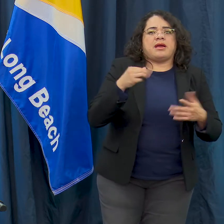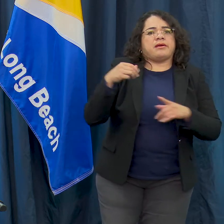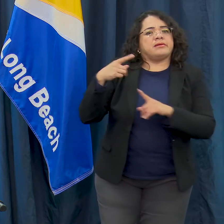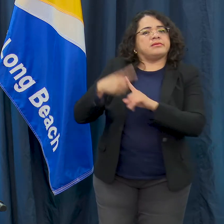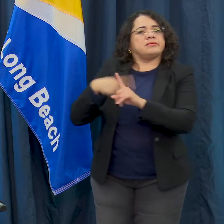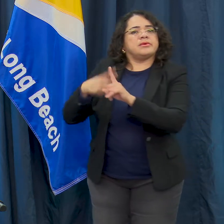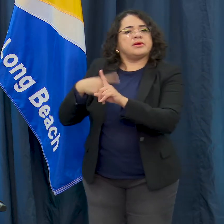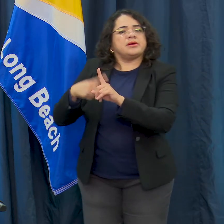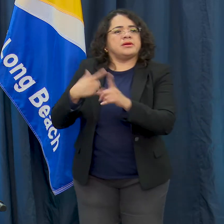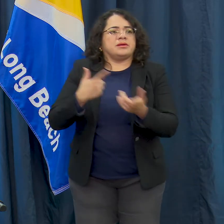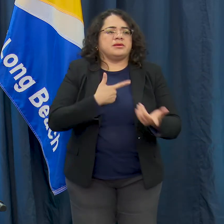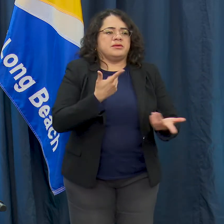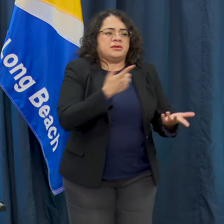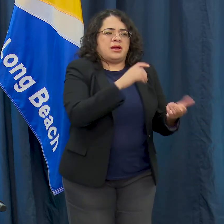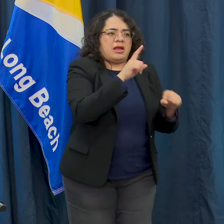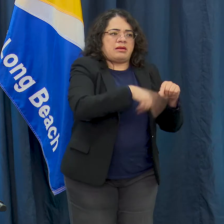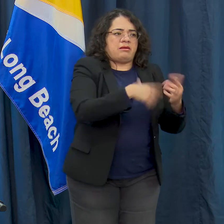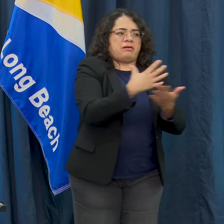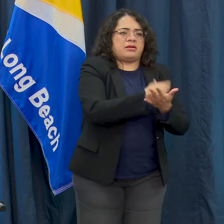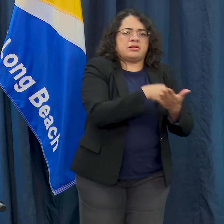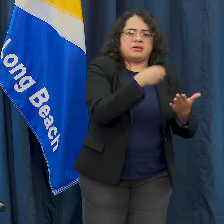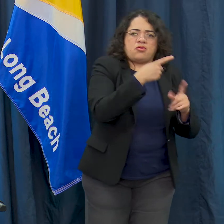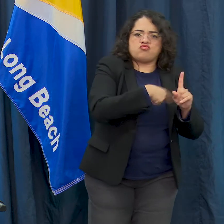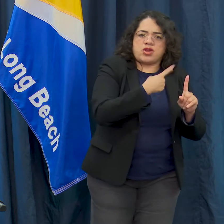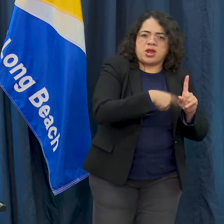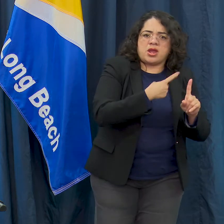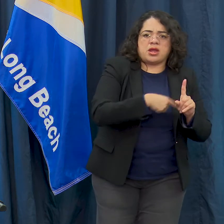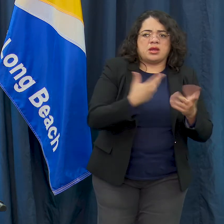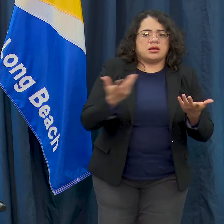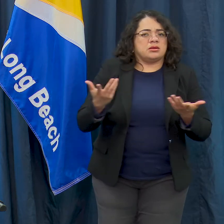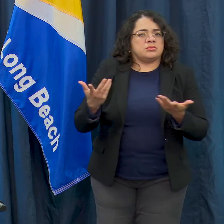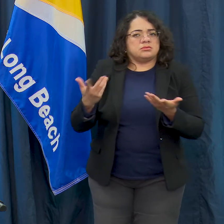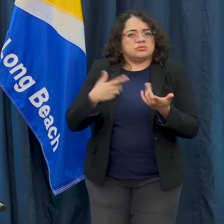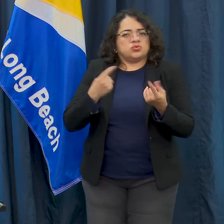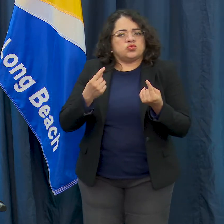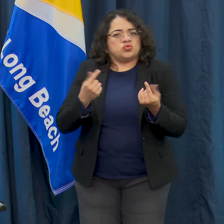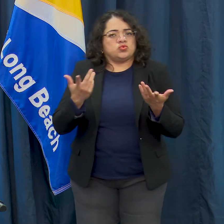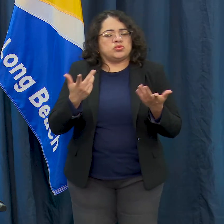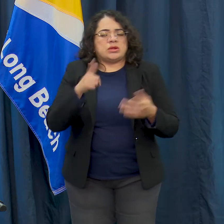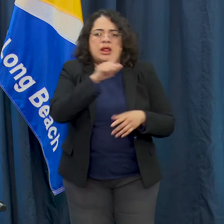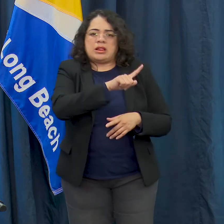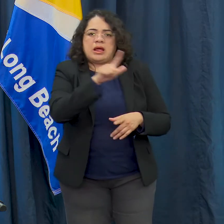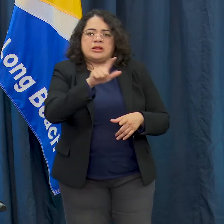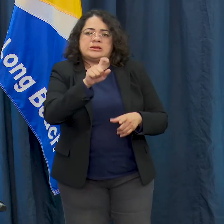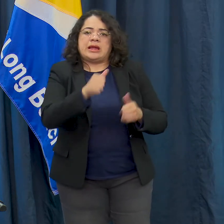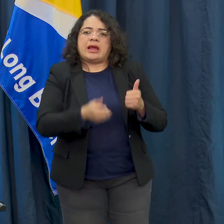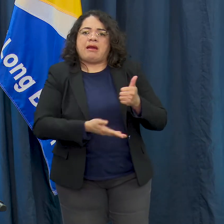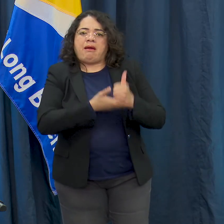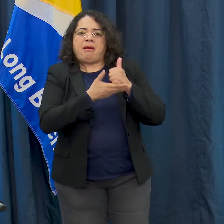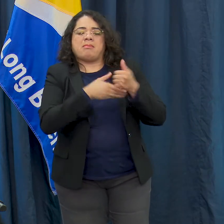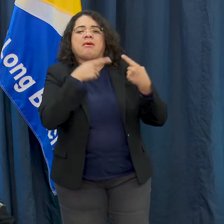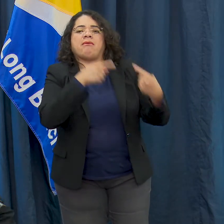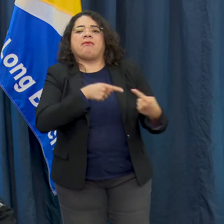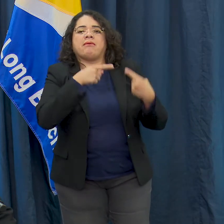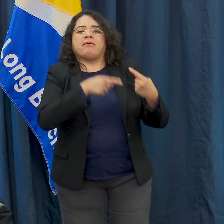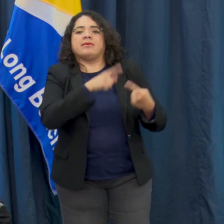have had a shutdown - what kind of programs are you aware of that are out there to help those landlords that are struggling not only the ones that are